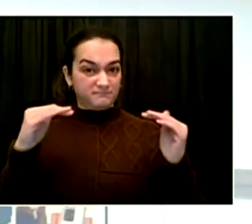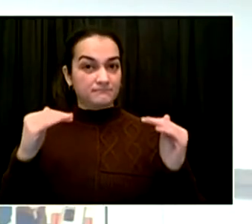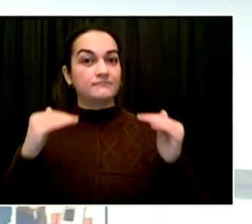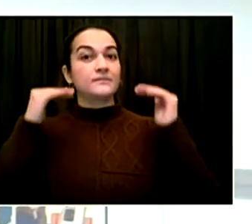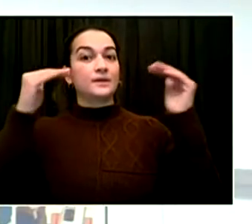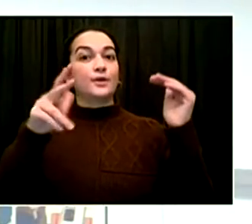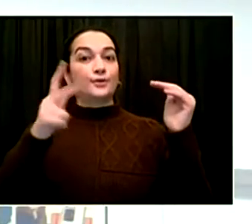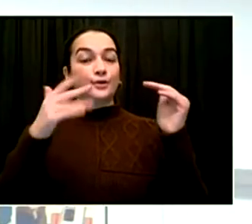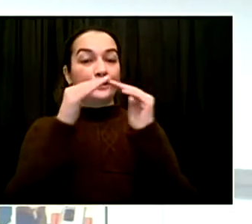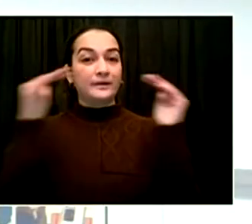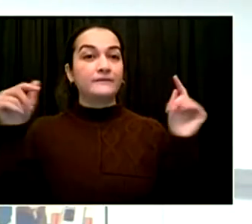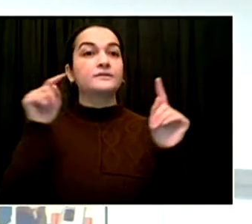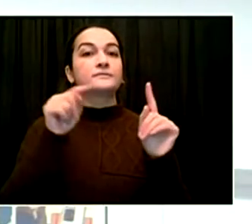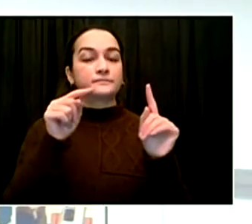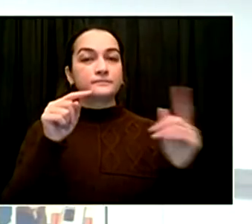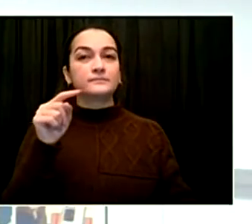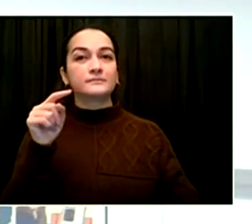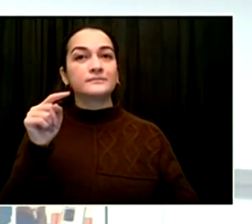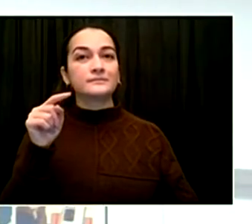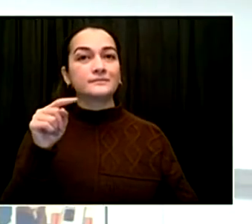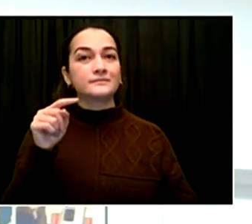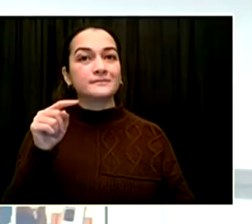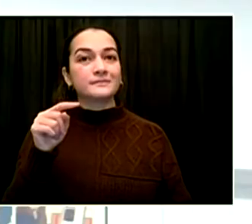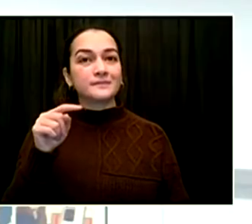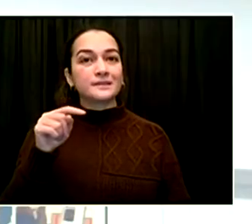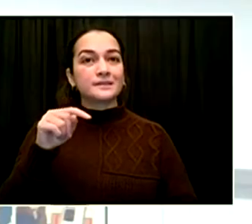COMMUNITY BASED ORGANIZATIONS